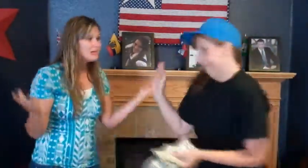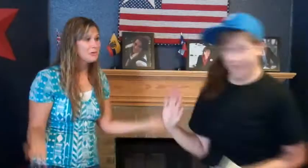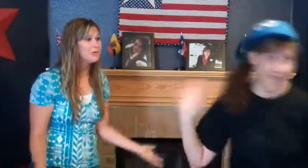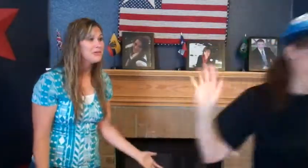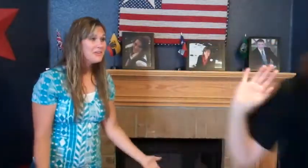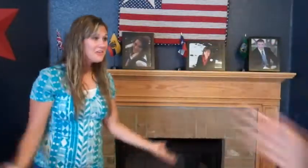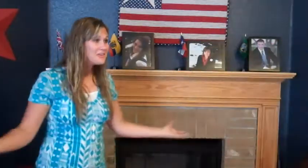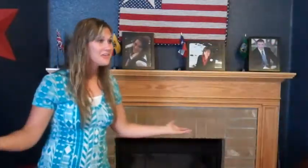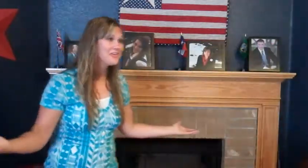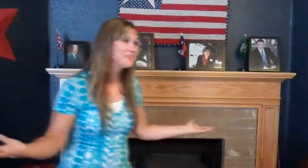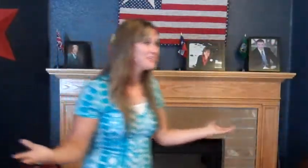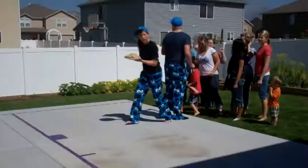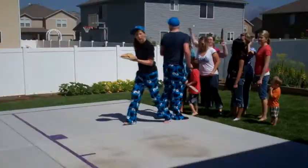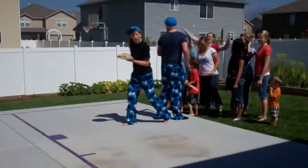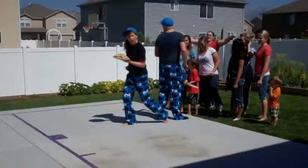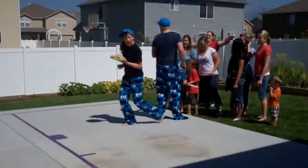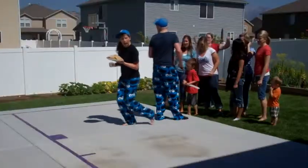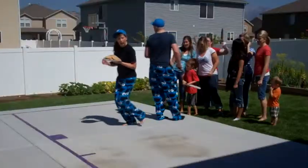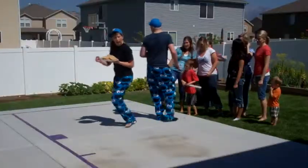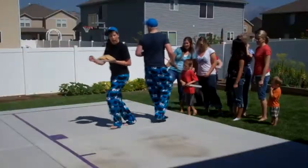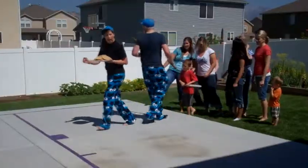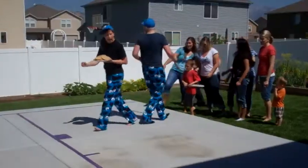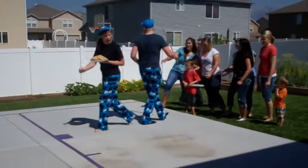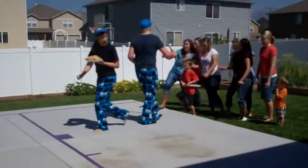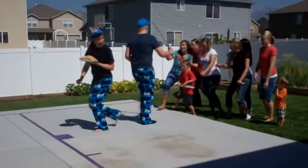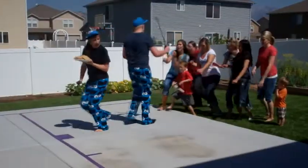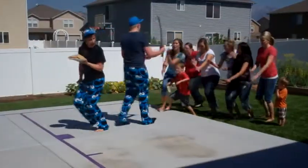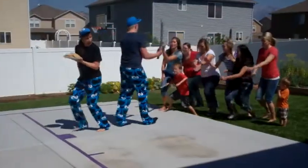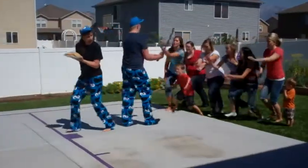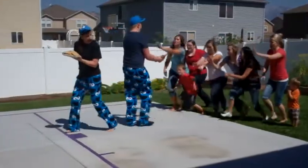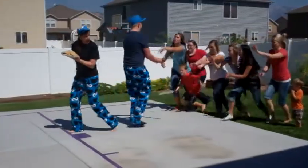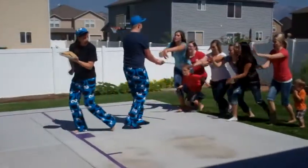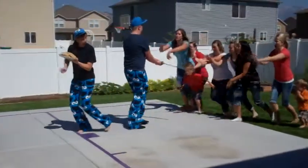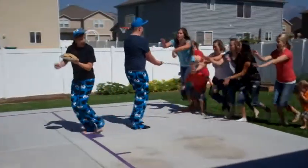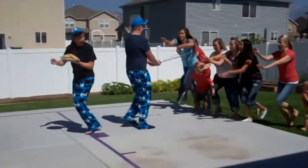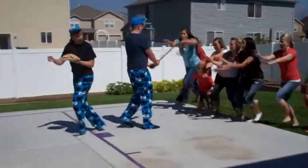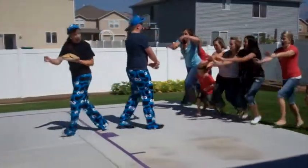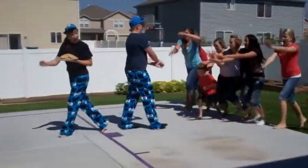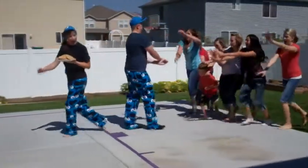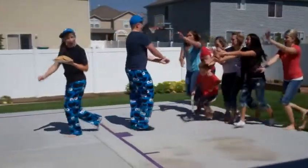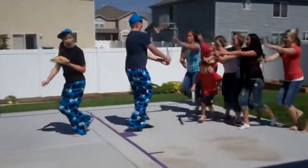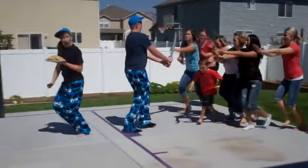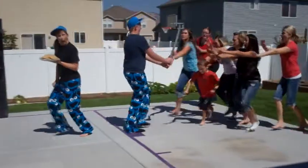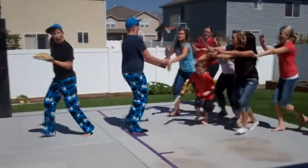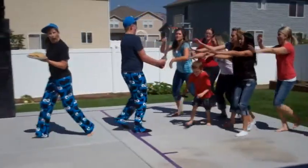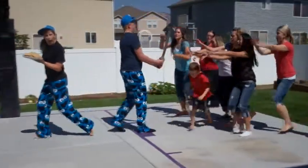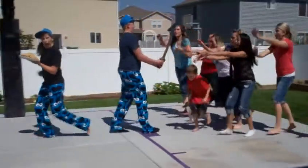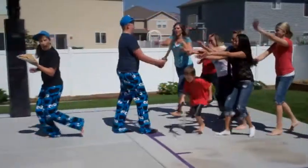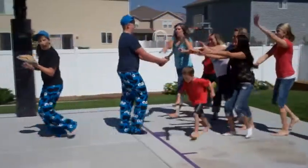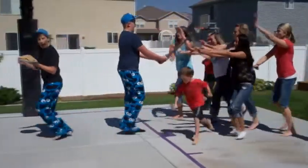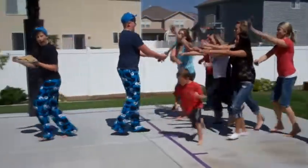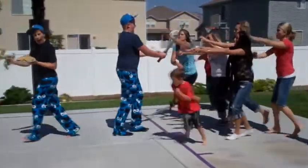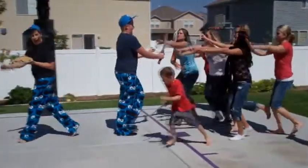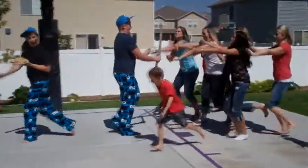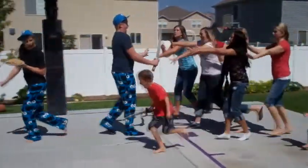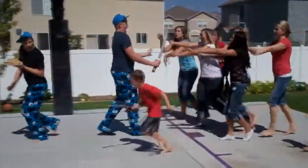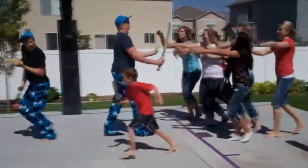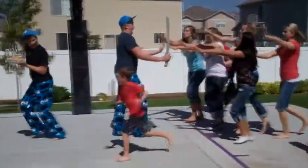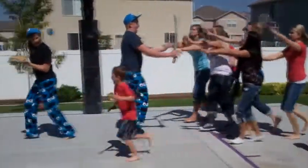But you got cookie So share it maybe Hey, me just met you And this is crazy